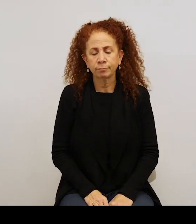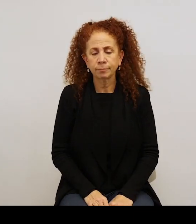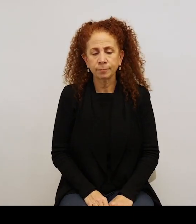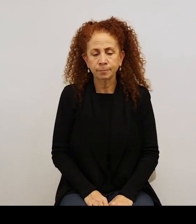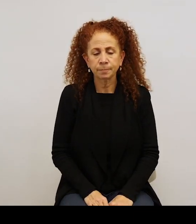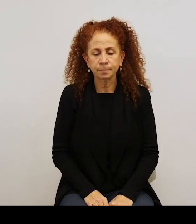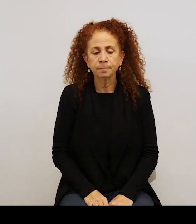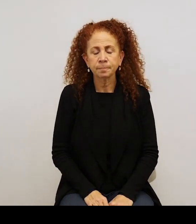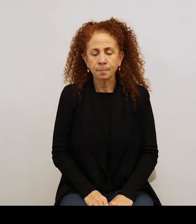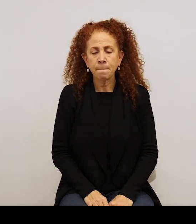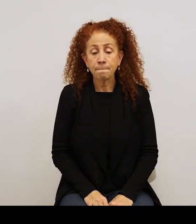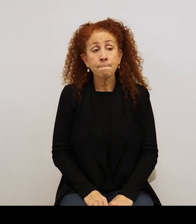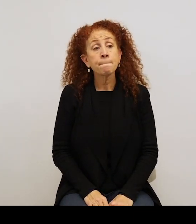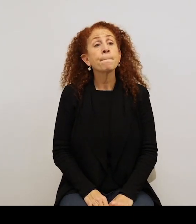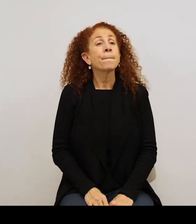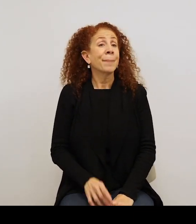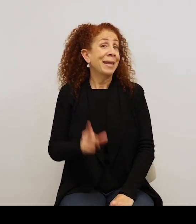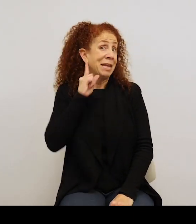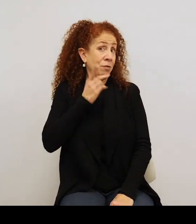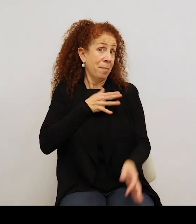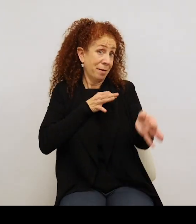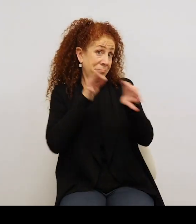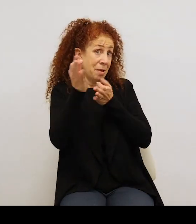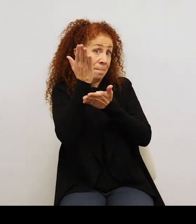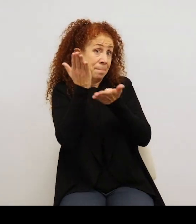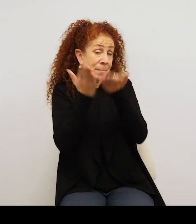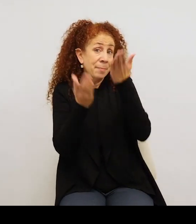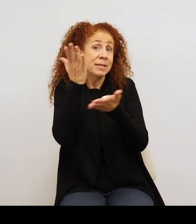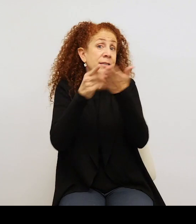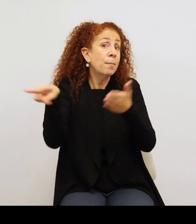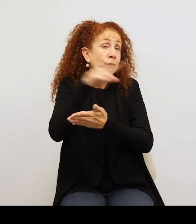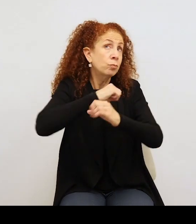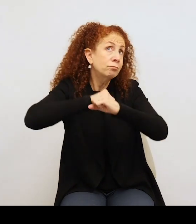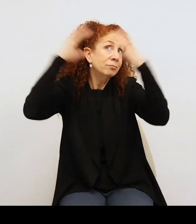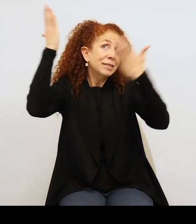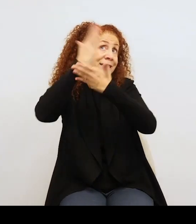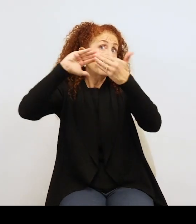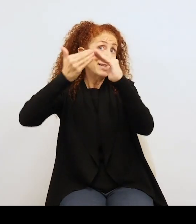In hearing this, perhaps some of you might already think of some cities that we know today.